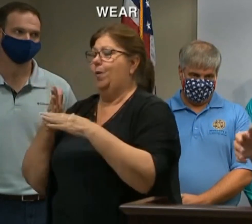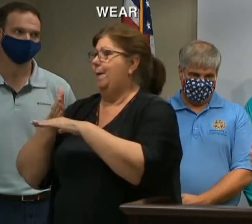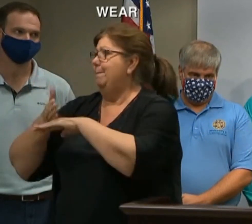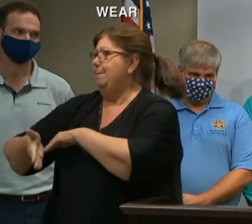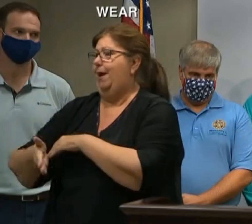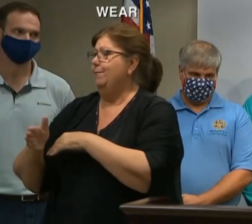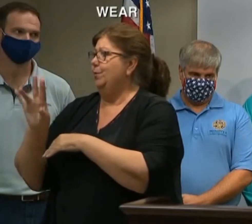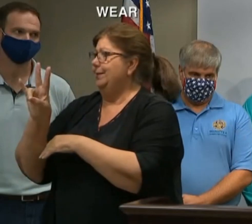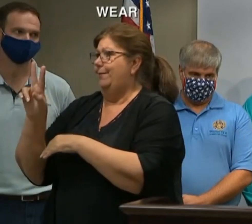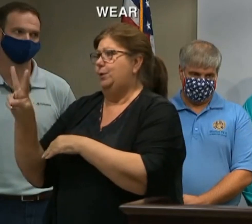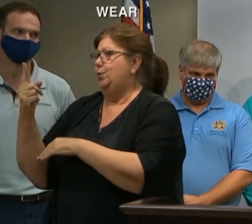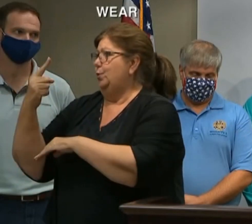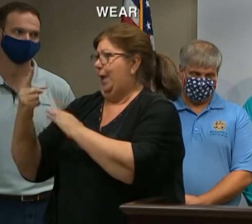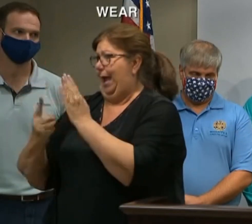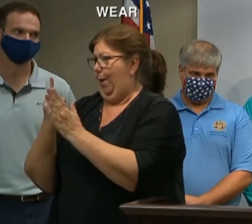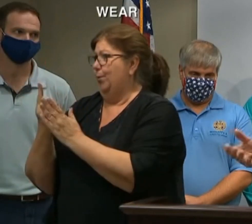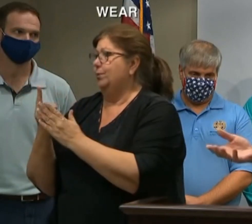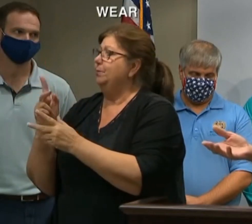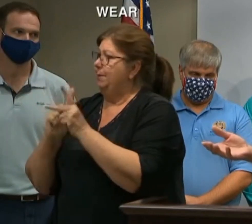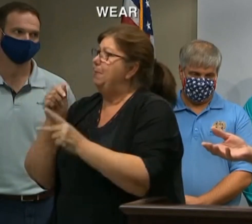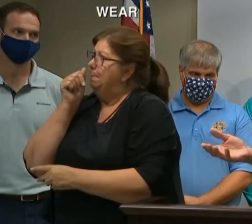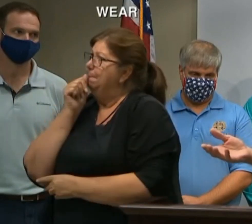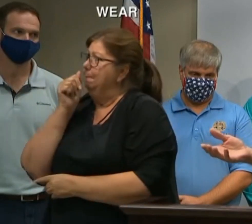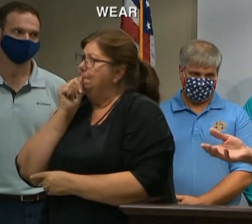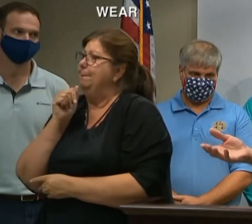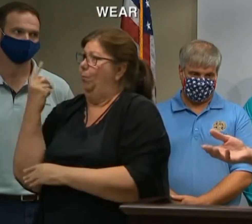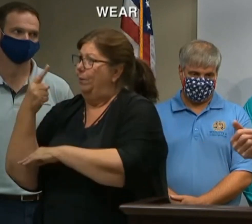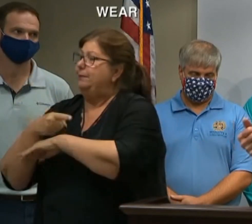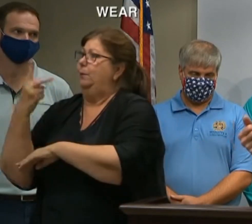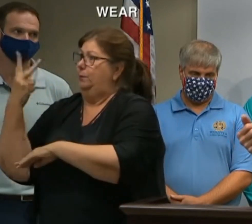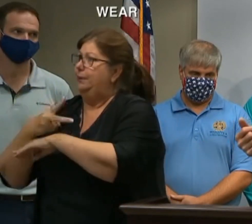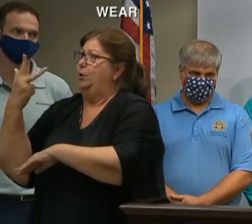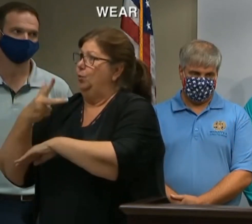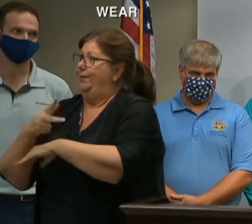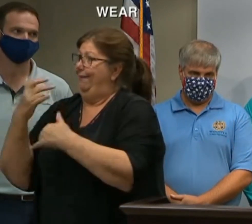first 72. and so our public uh you know rightly